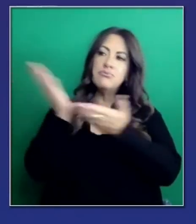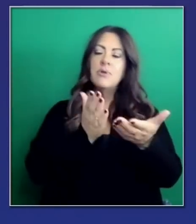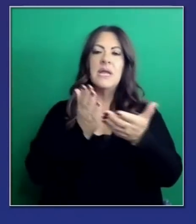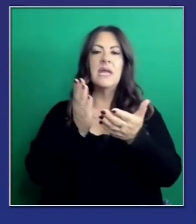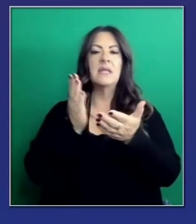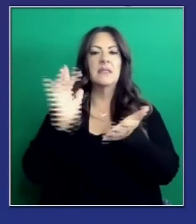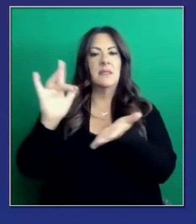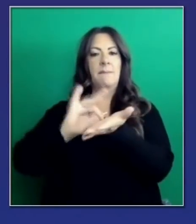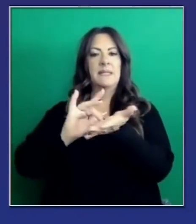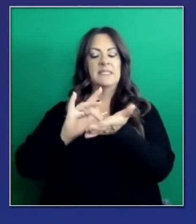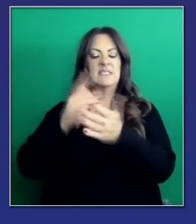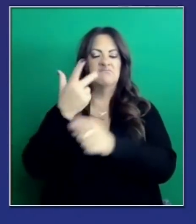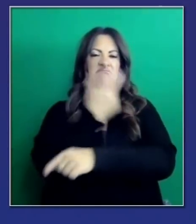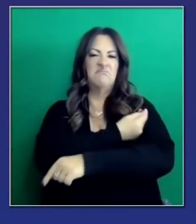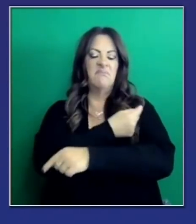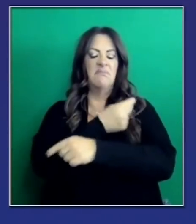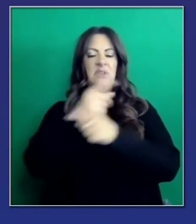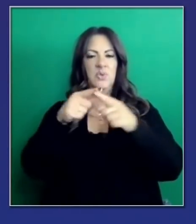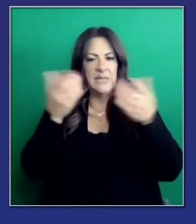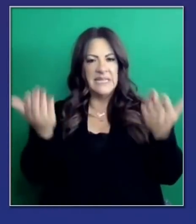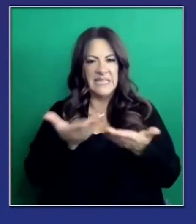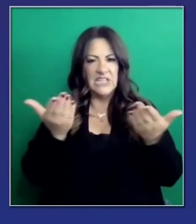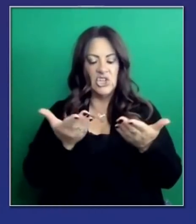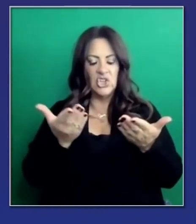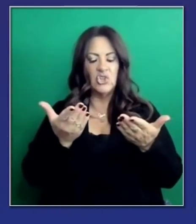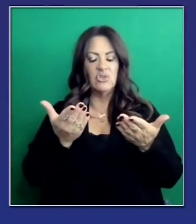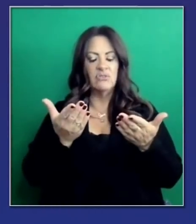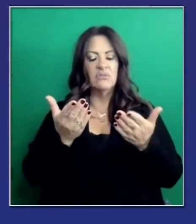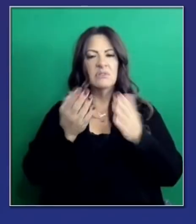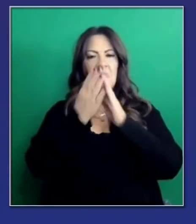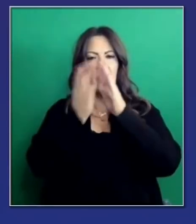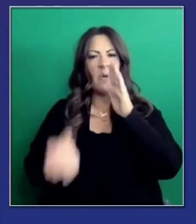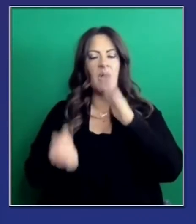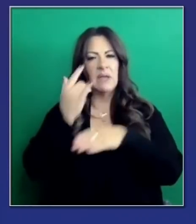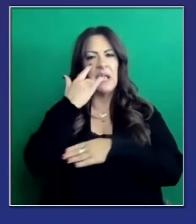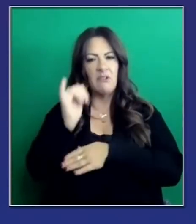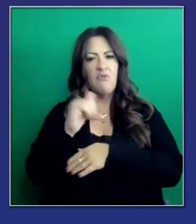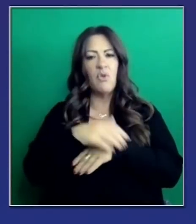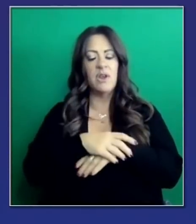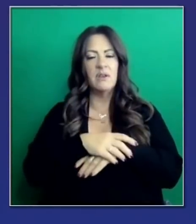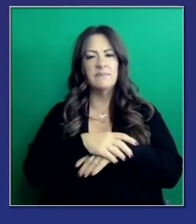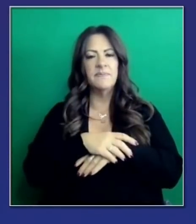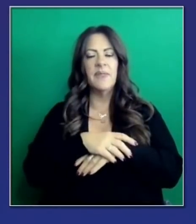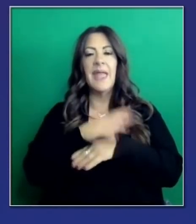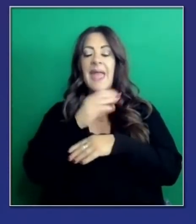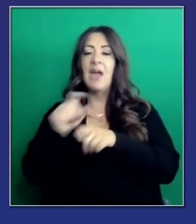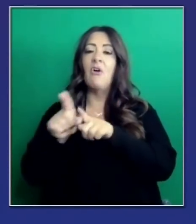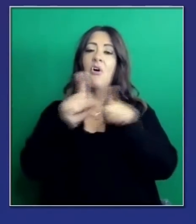THAT LAST INCH AS IT RELATES TO THE ADMINISTRATION OF VACCINES OVER THE COURSE OF THAT PERIOD